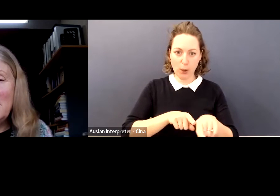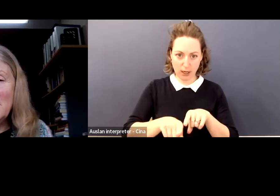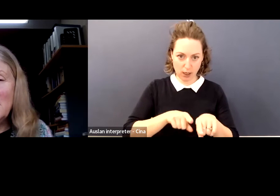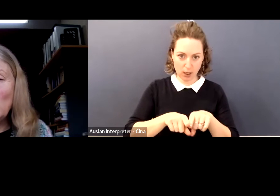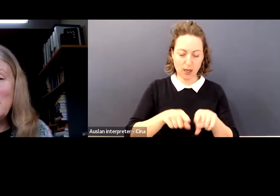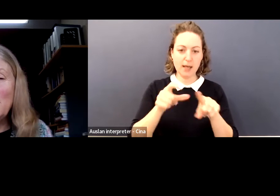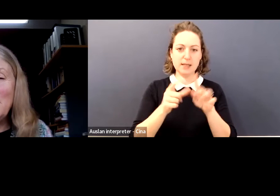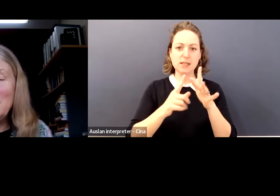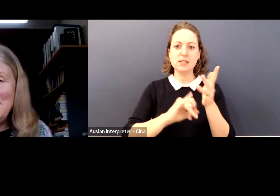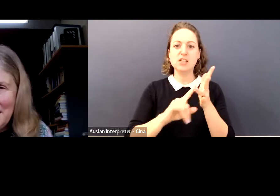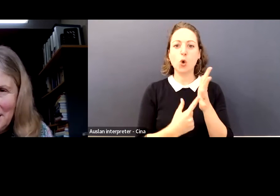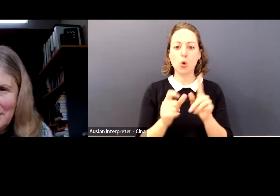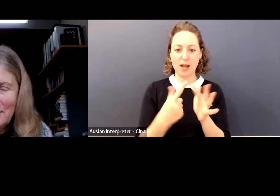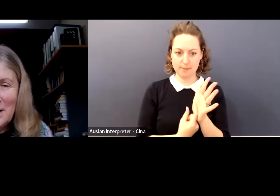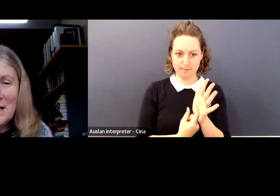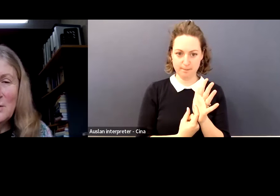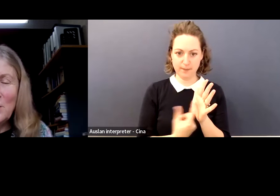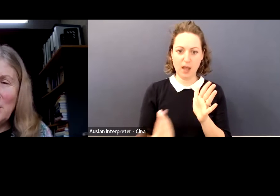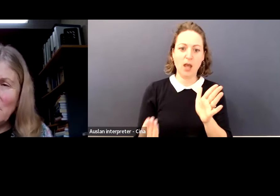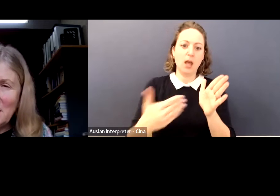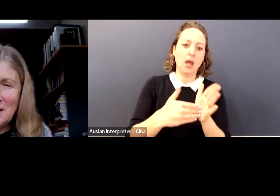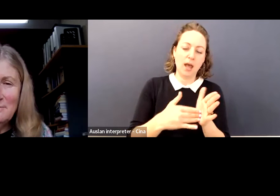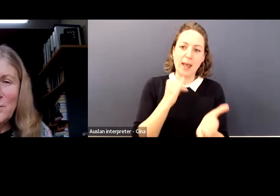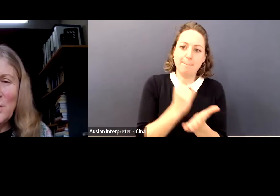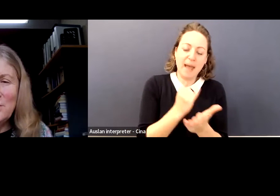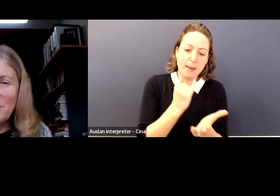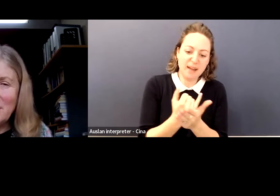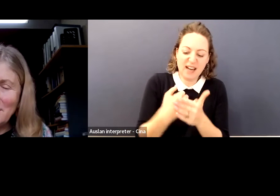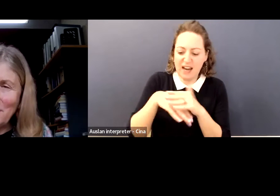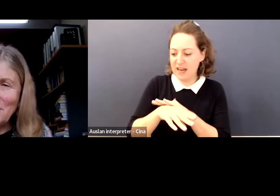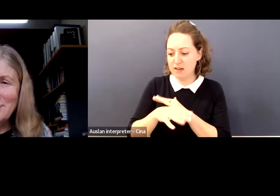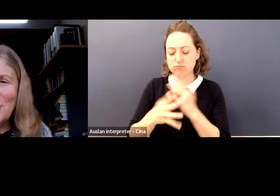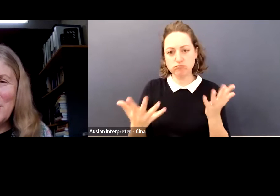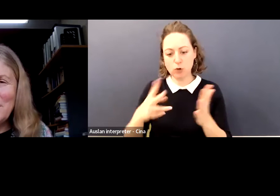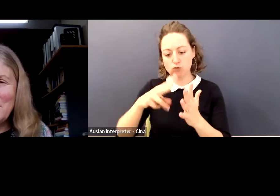and then with impairment in whether it's reading, whether it's written expression, or whether it's